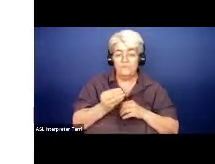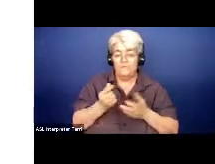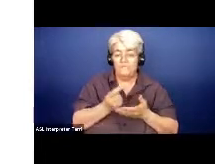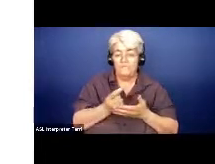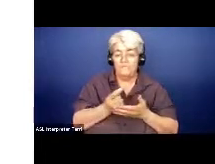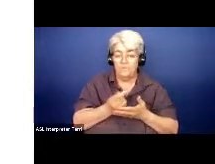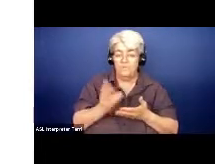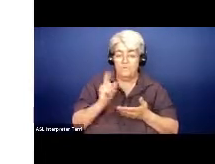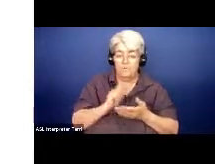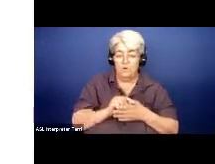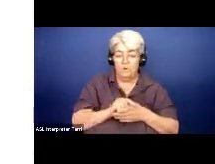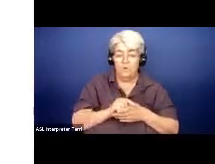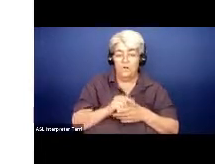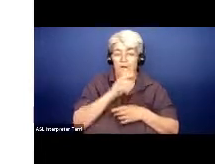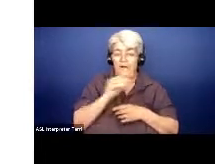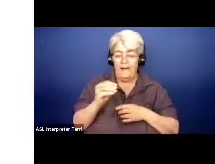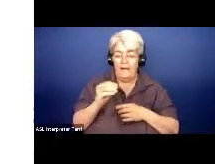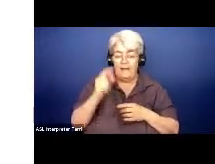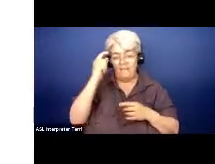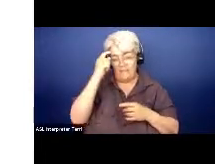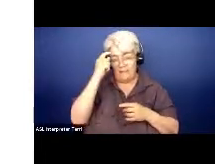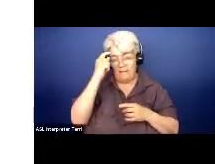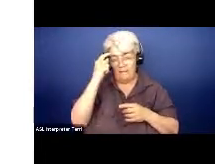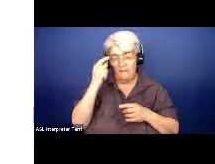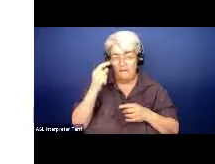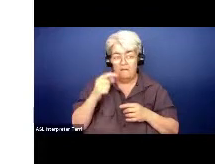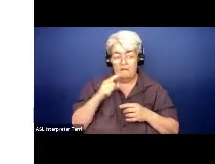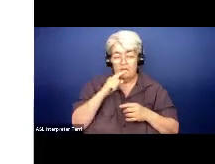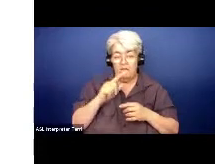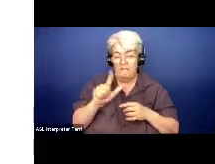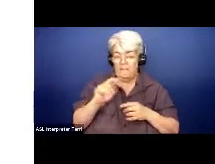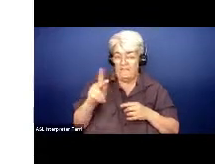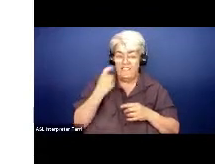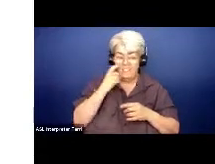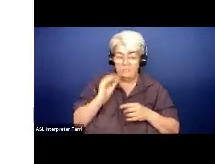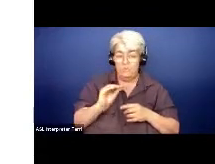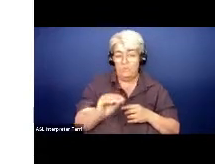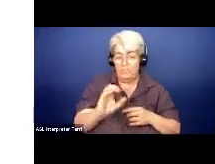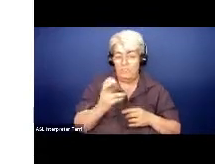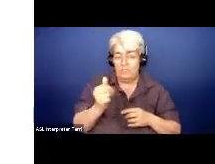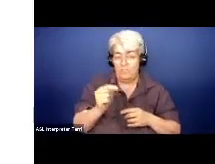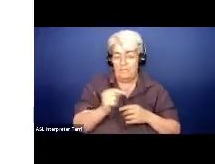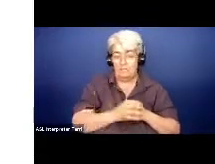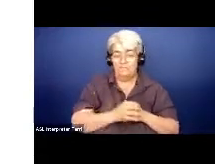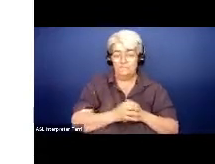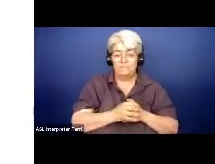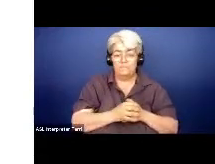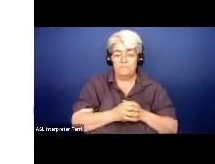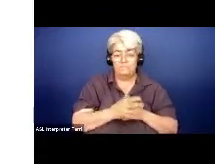I believe the link for that was just put in the chat. That's terrific. Now we want to